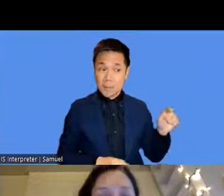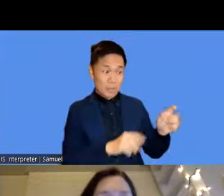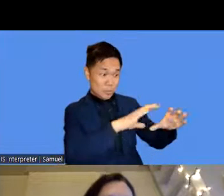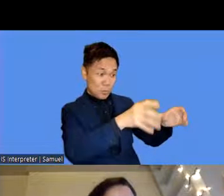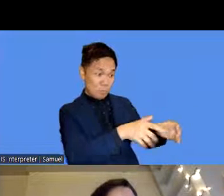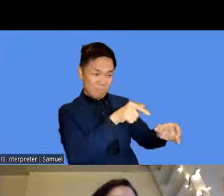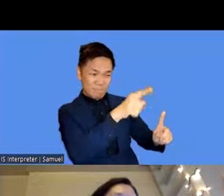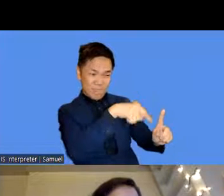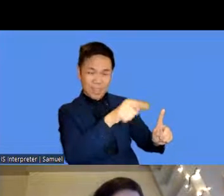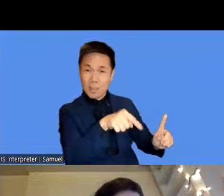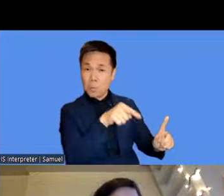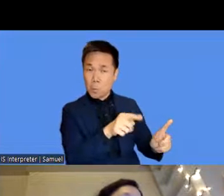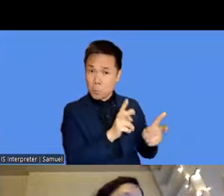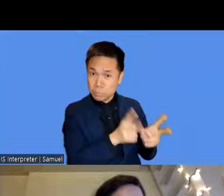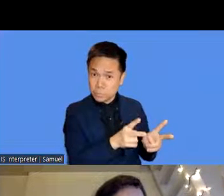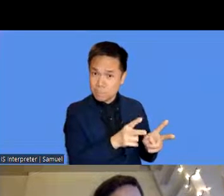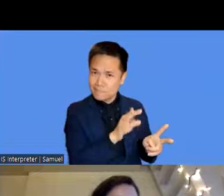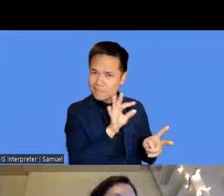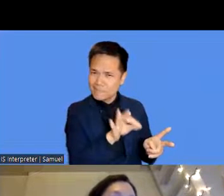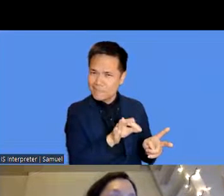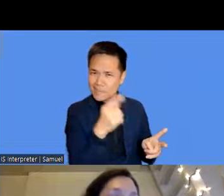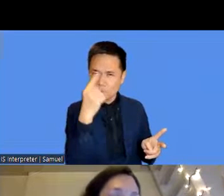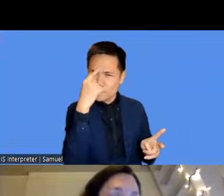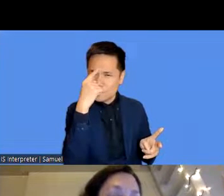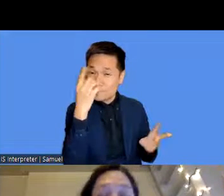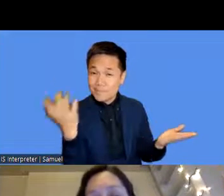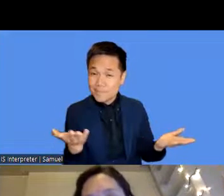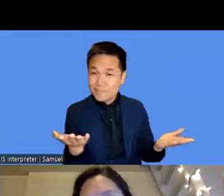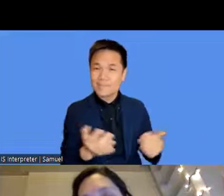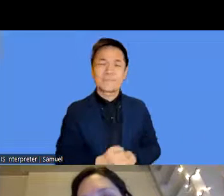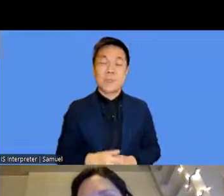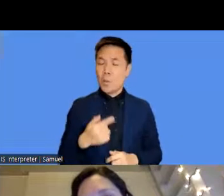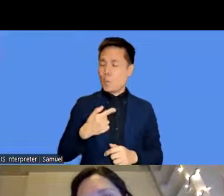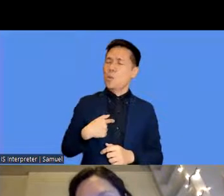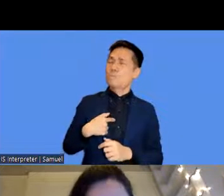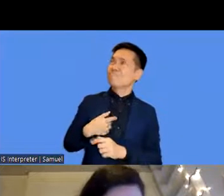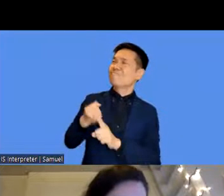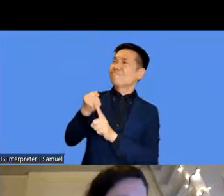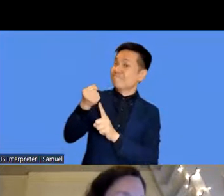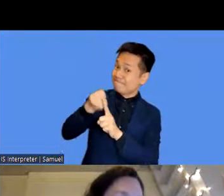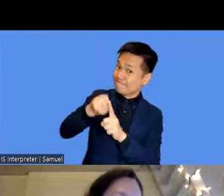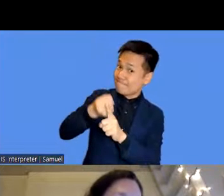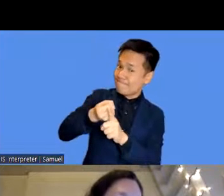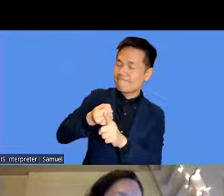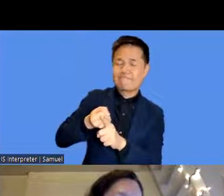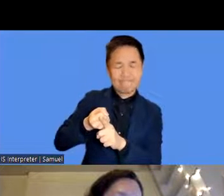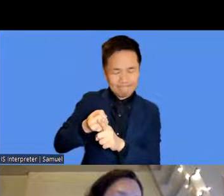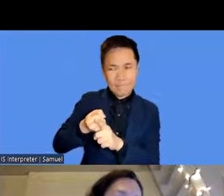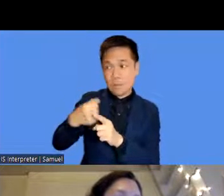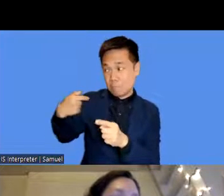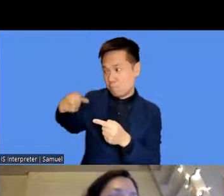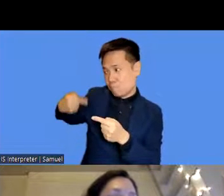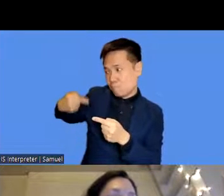In our work, in our advocacy, in our data advocacy in particular in the past many years,